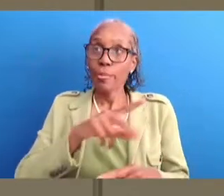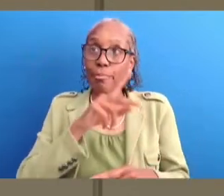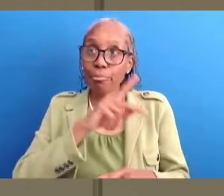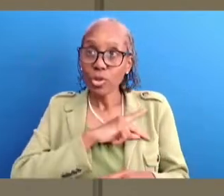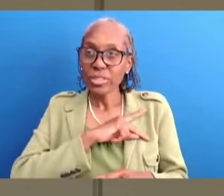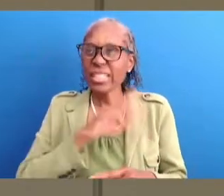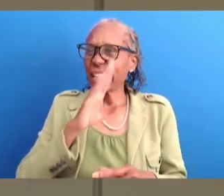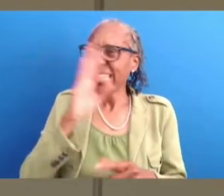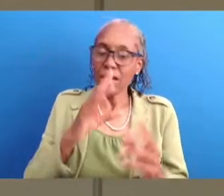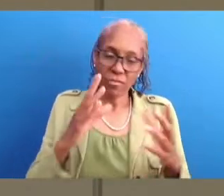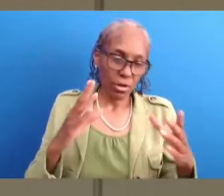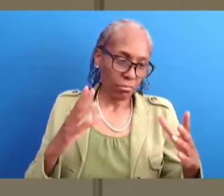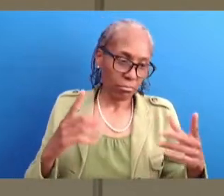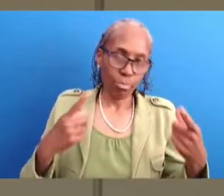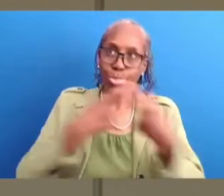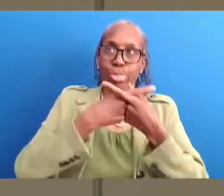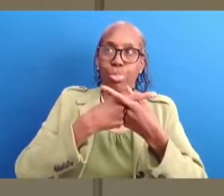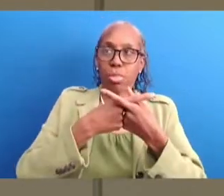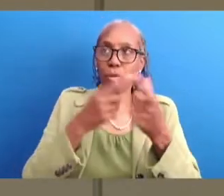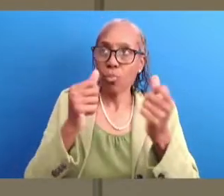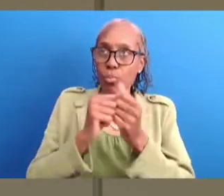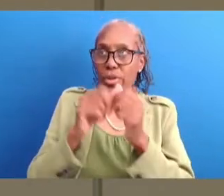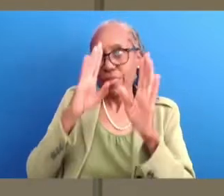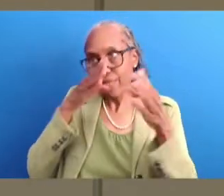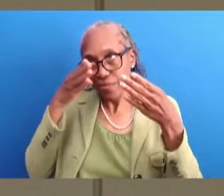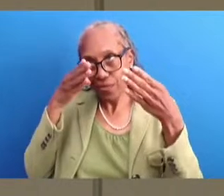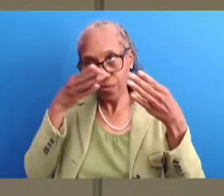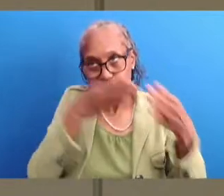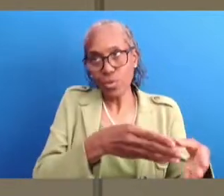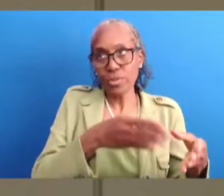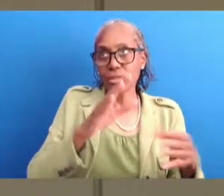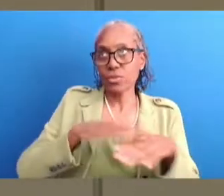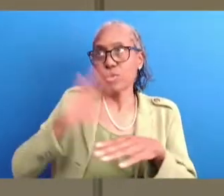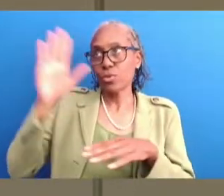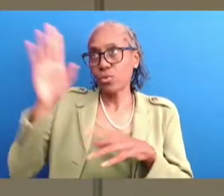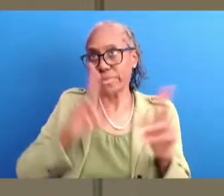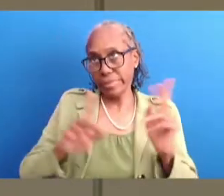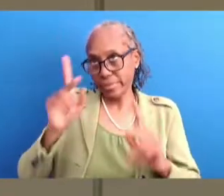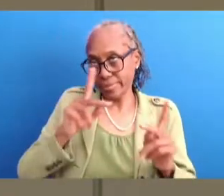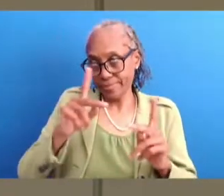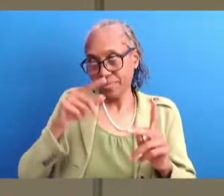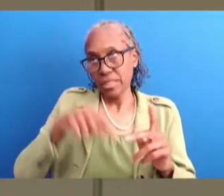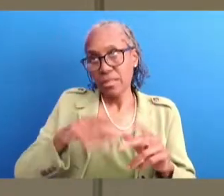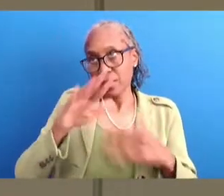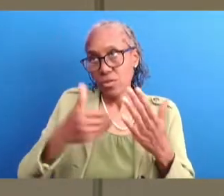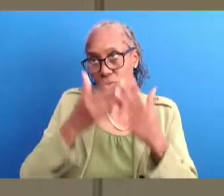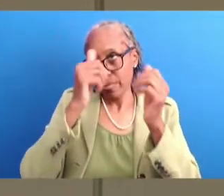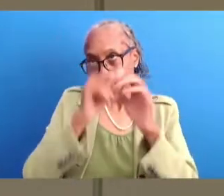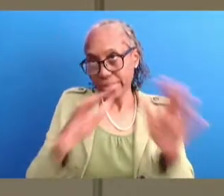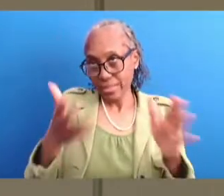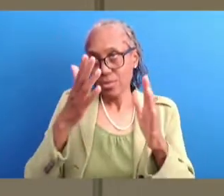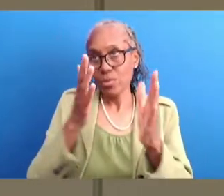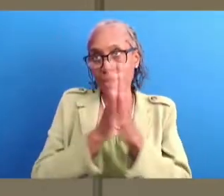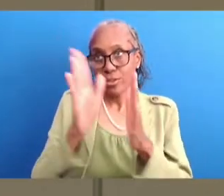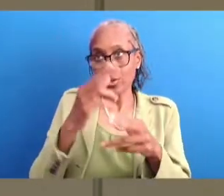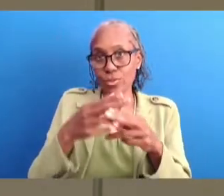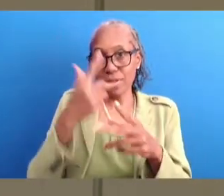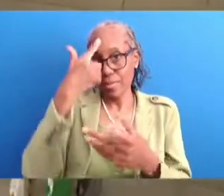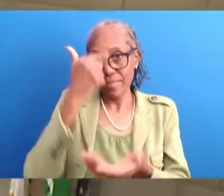BEHALF OF THE PEOPLE, LET